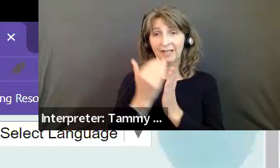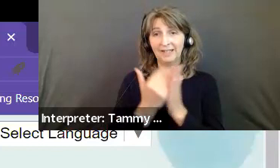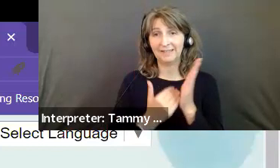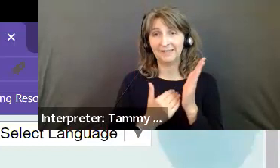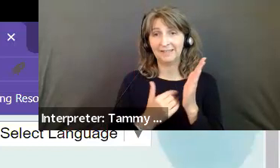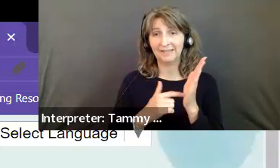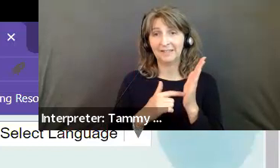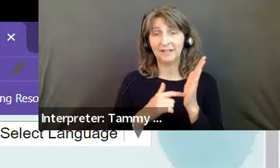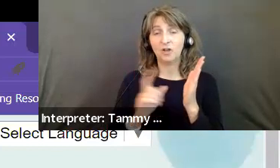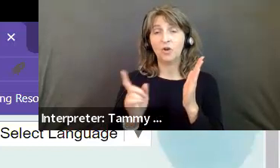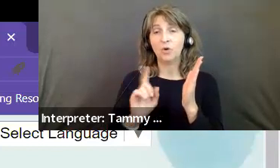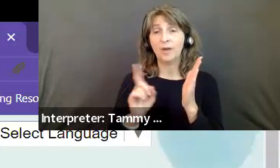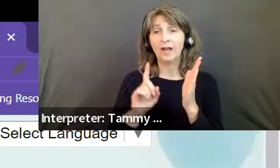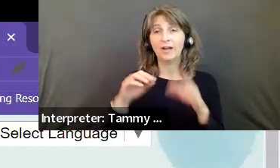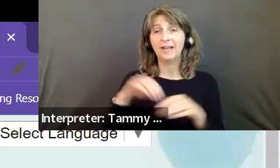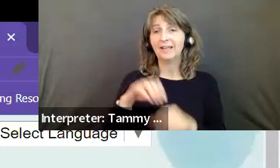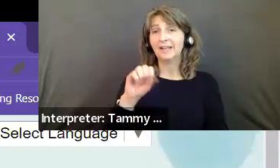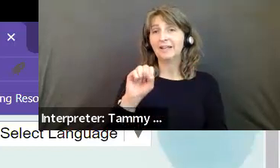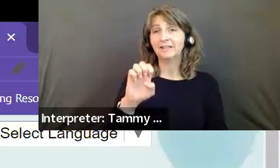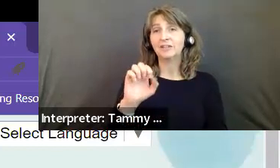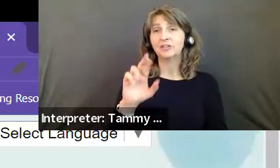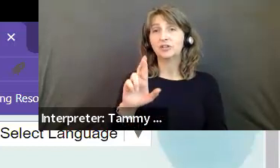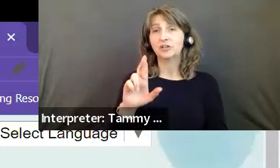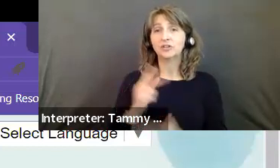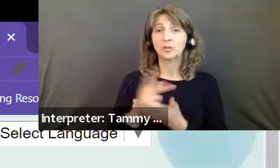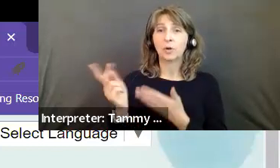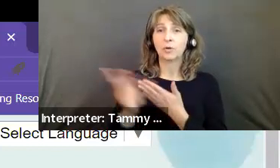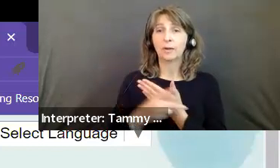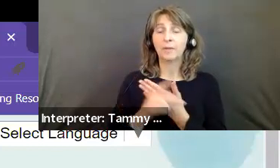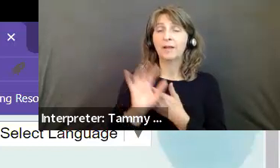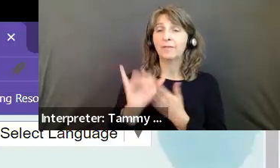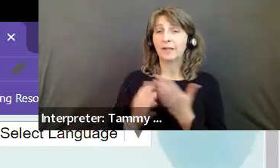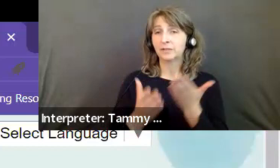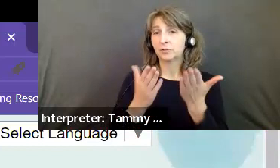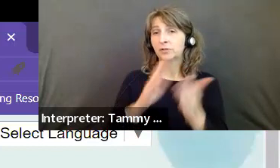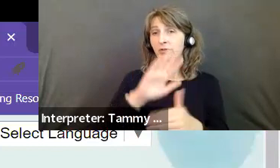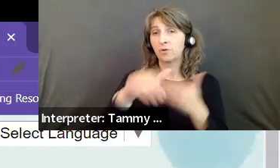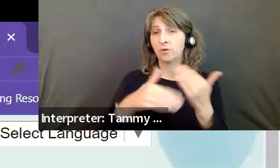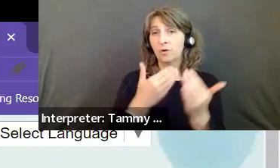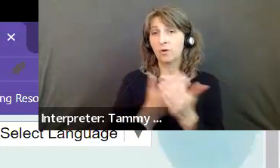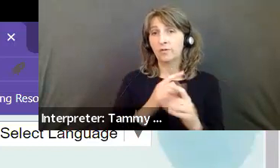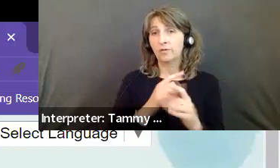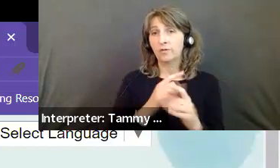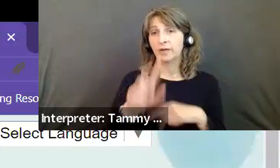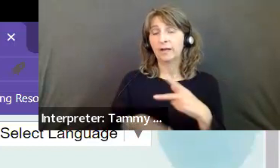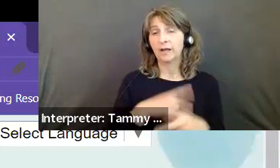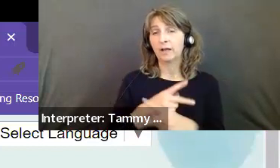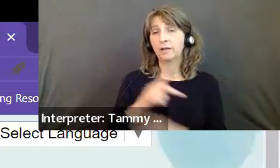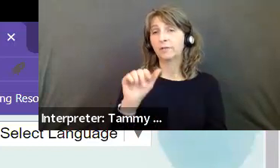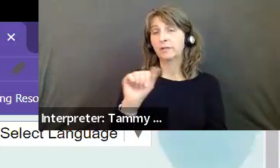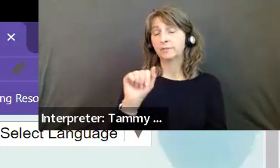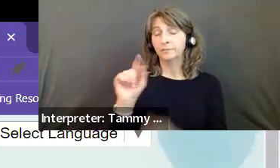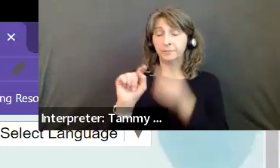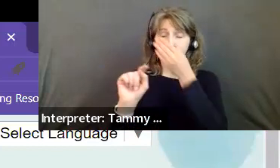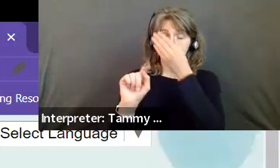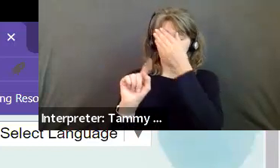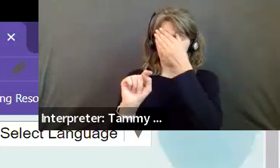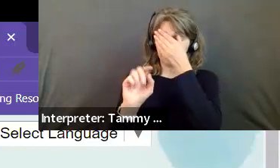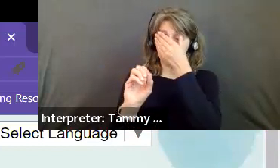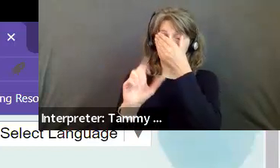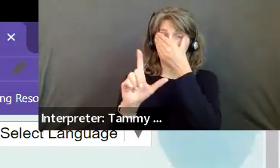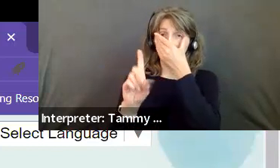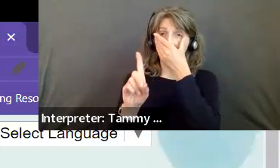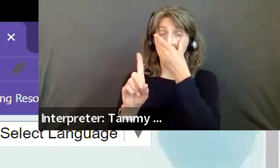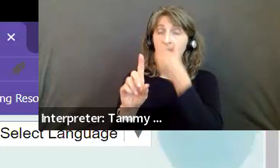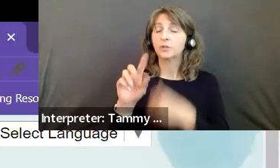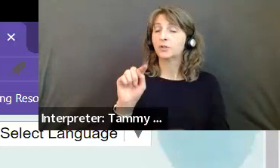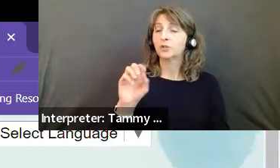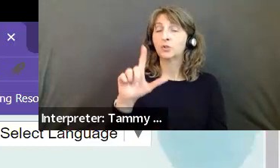In the, program where it suggests all the different types of assistive technology tools out there and for what they might be used for.